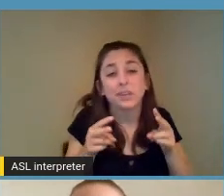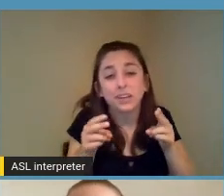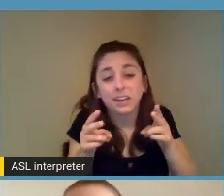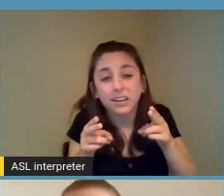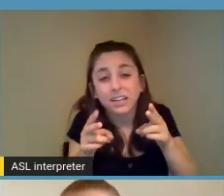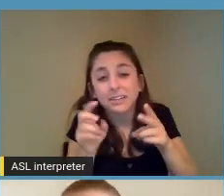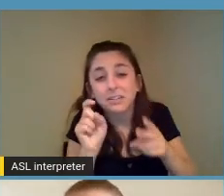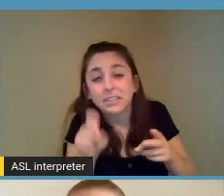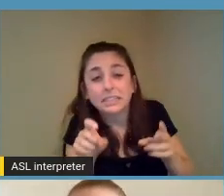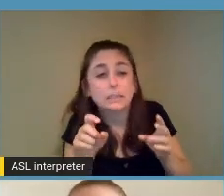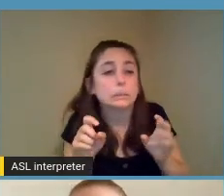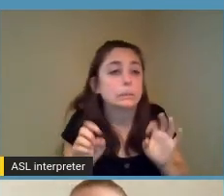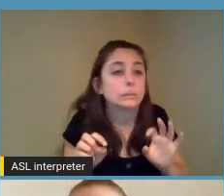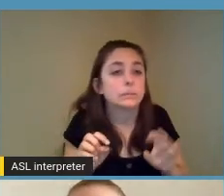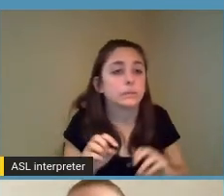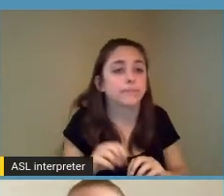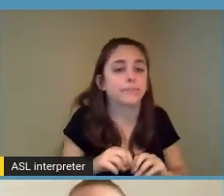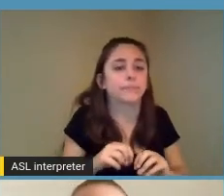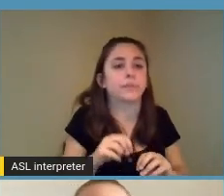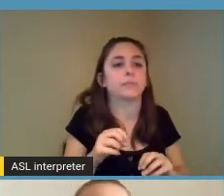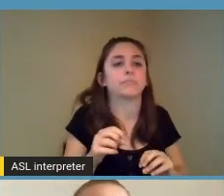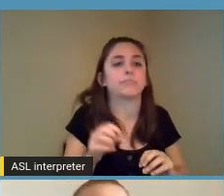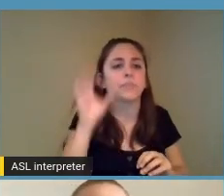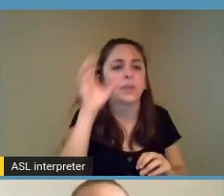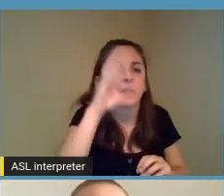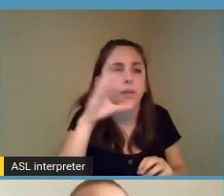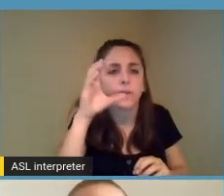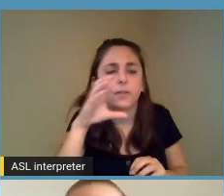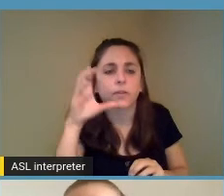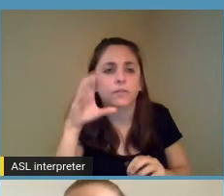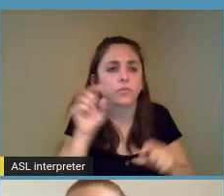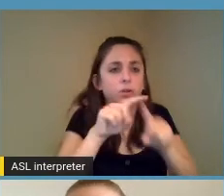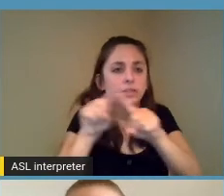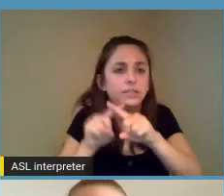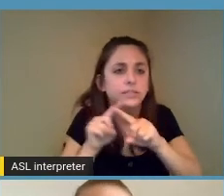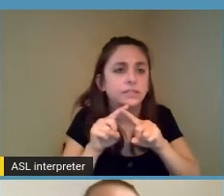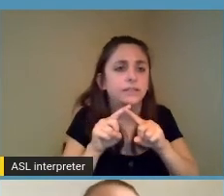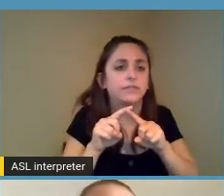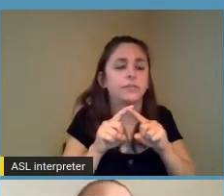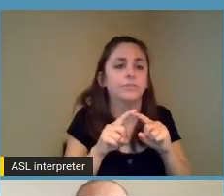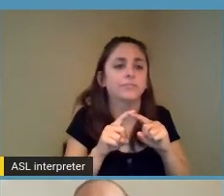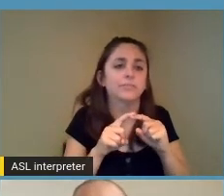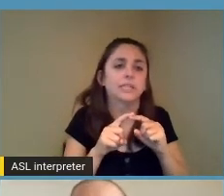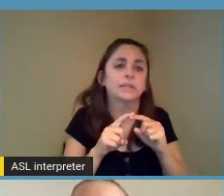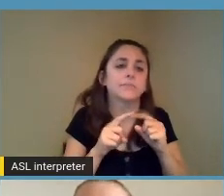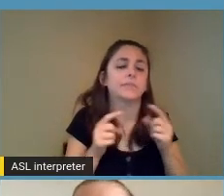what else did I say and look for things and it just really makes it easier to work side-by-side